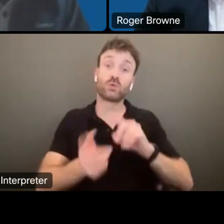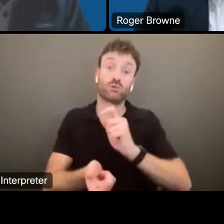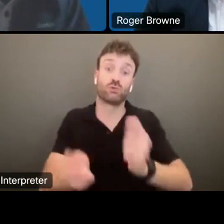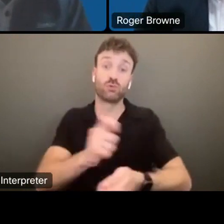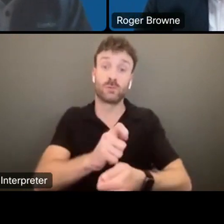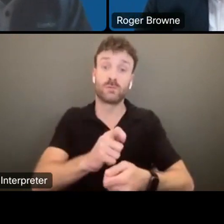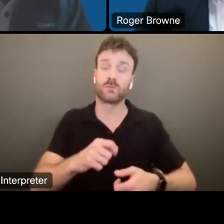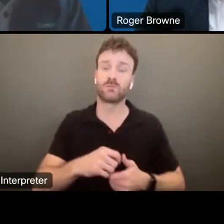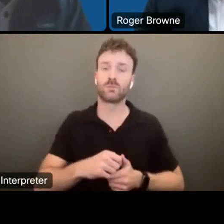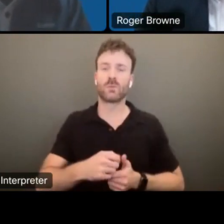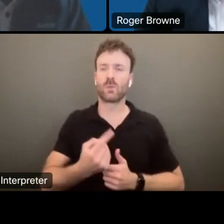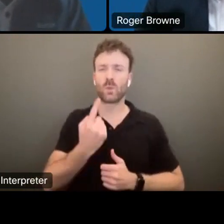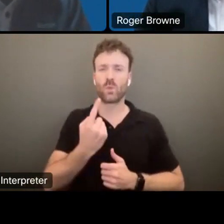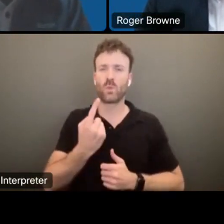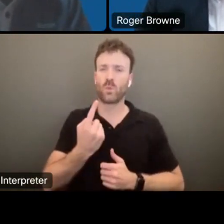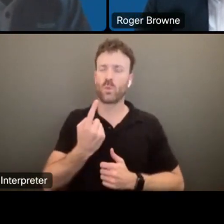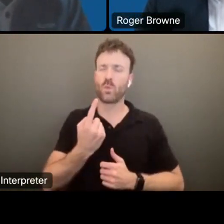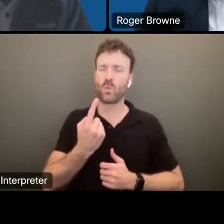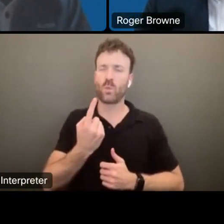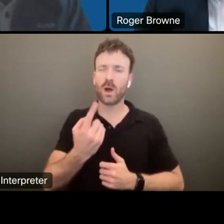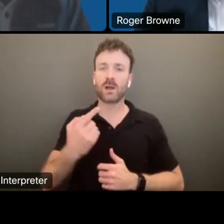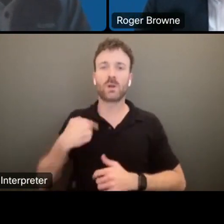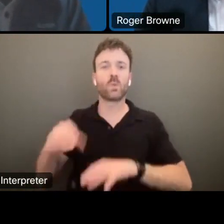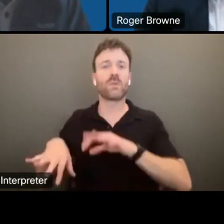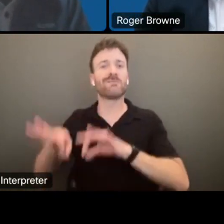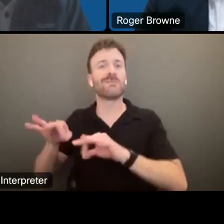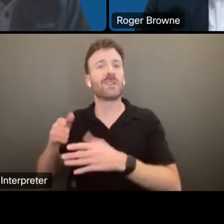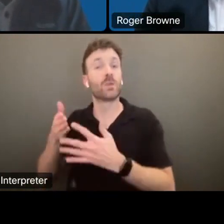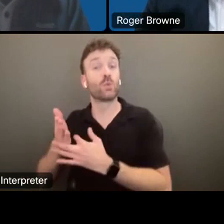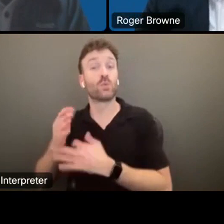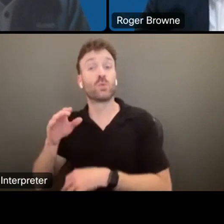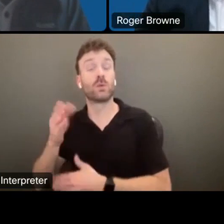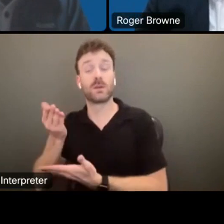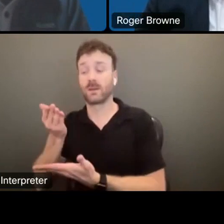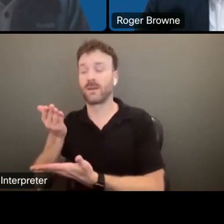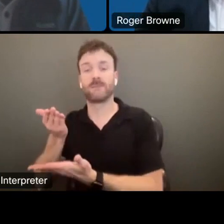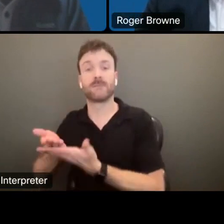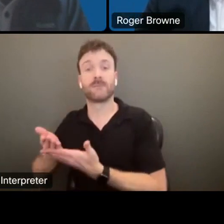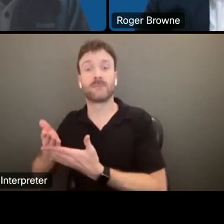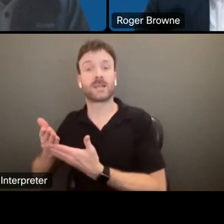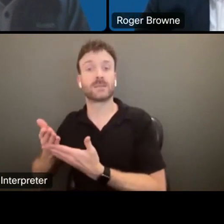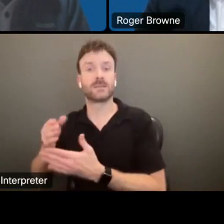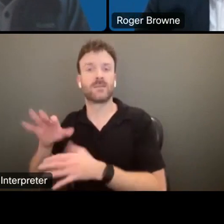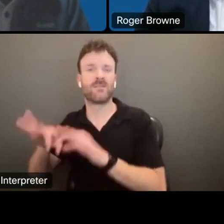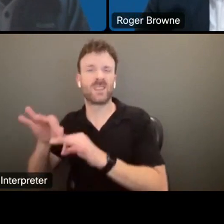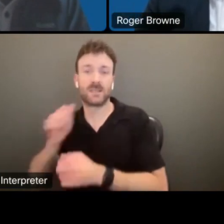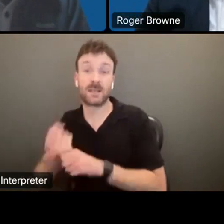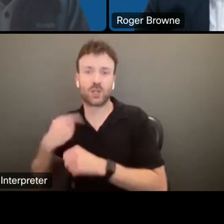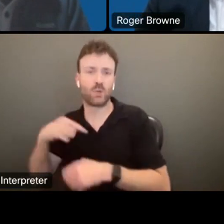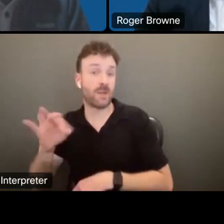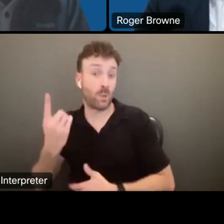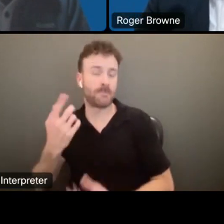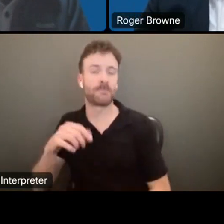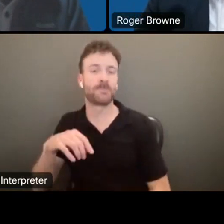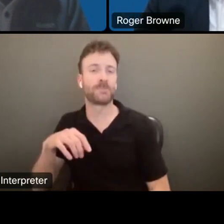things we found through the fact-finding last year was this kind of sentiment that everybody